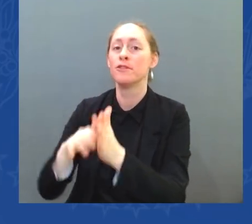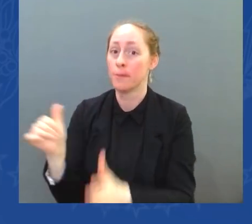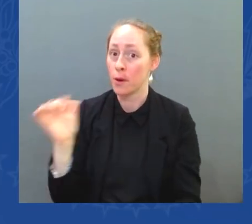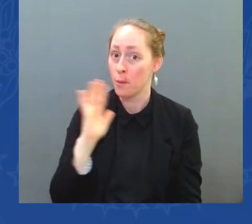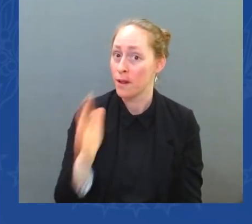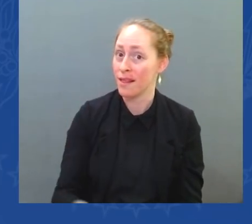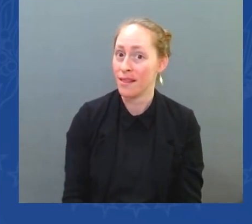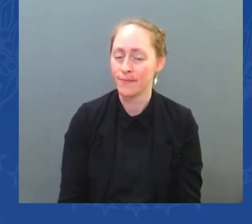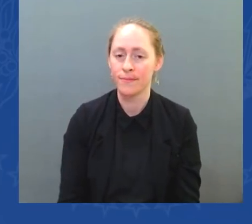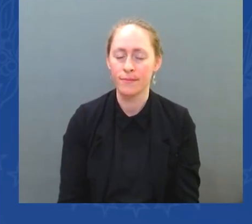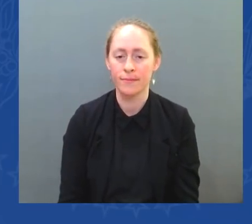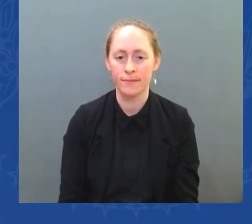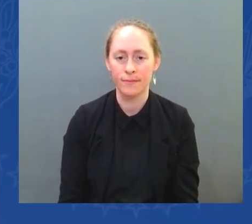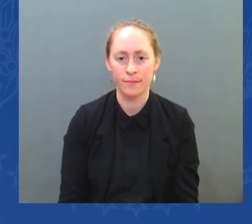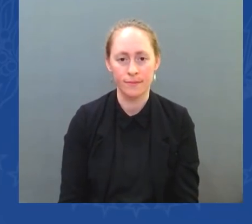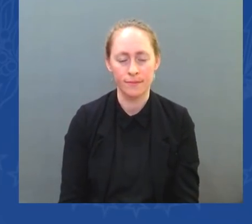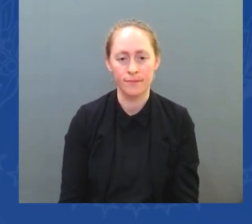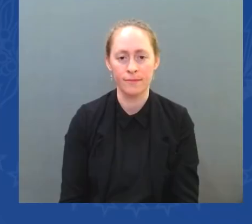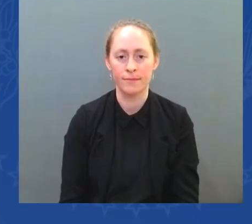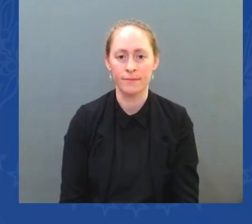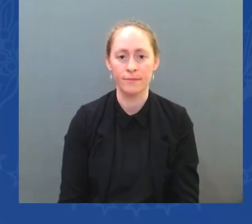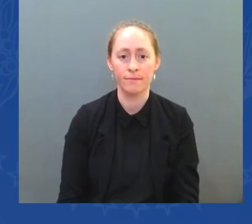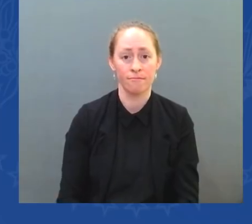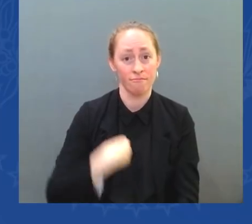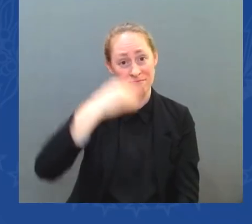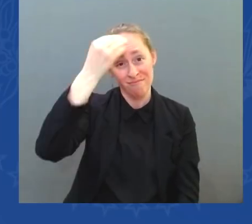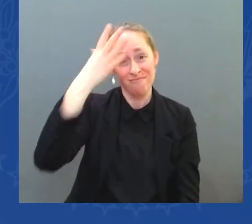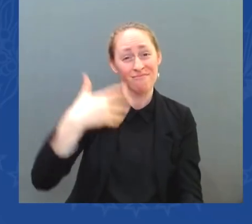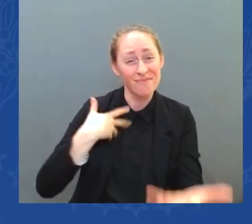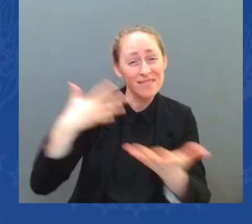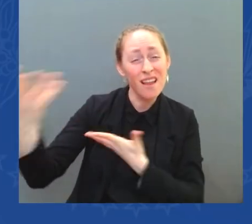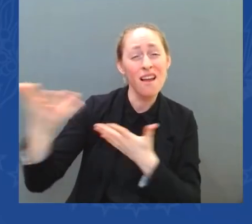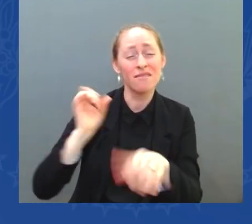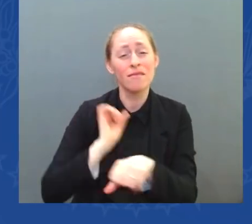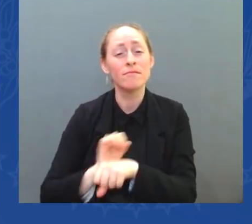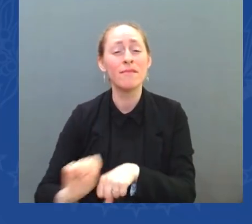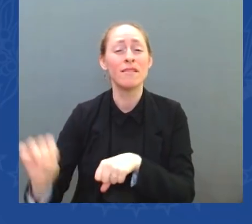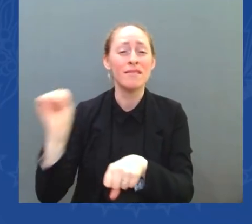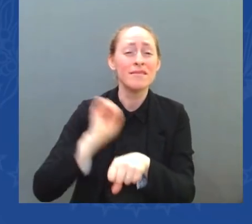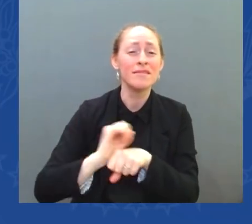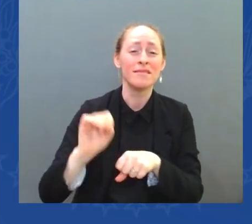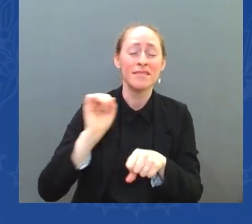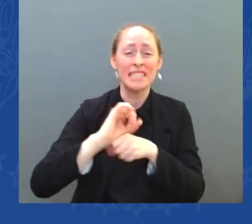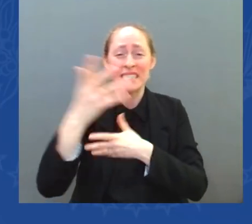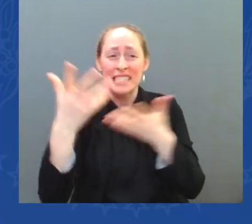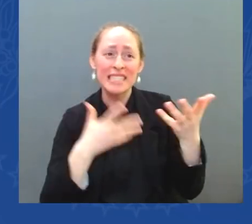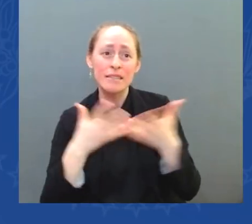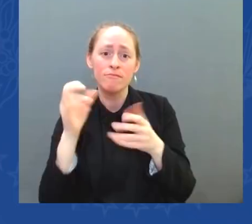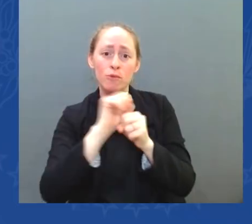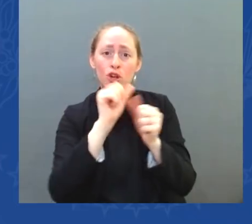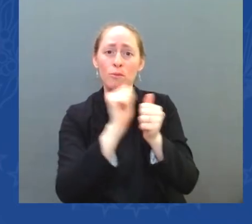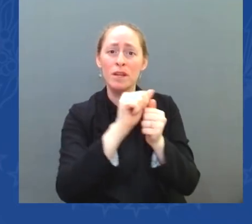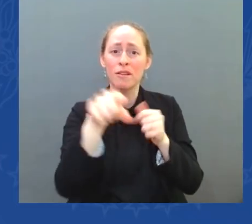Putin is -- was counting on the division the NATO, the division of the European Union, the division of the world.